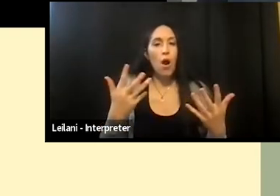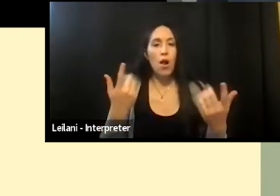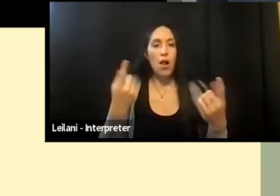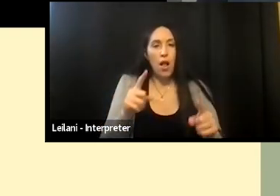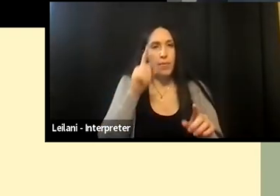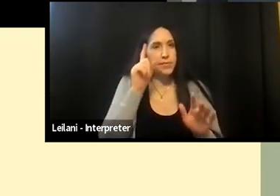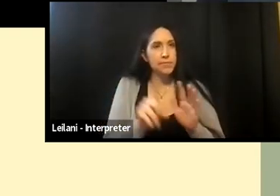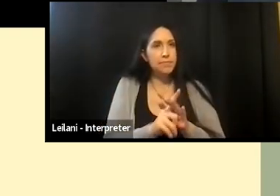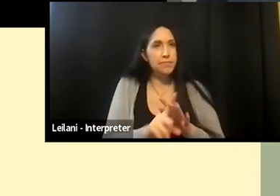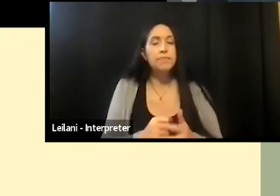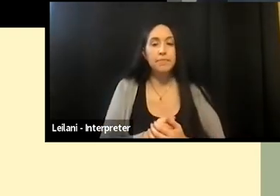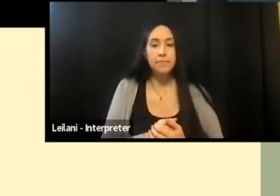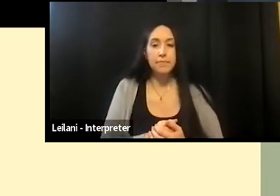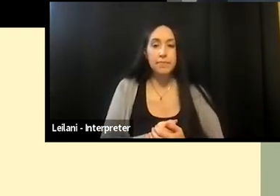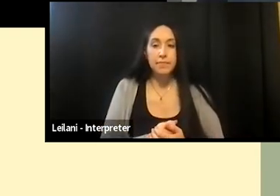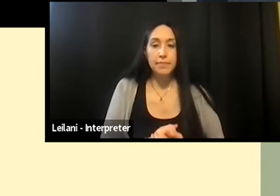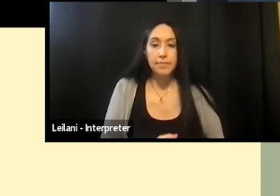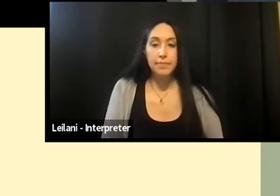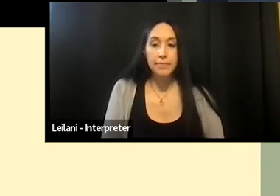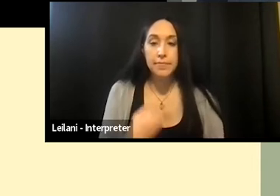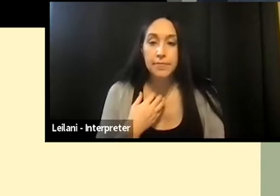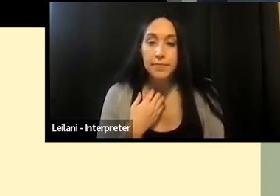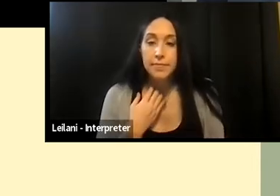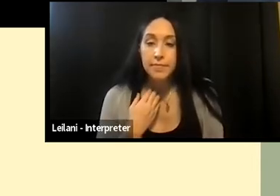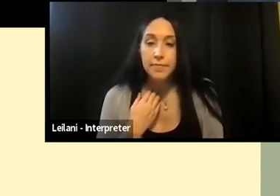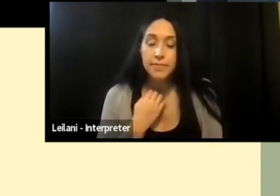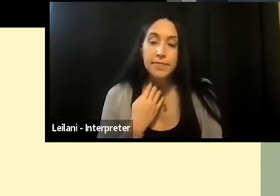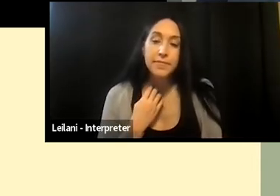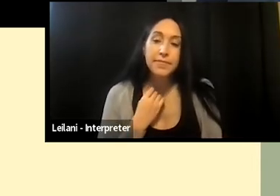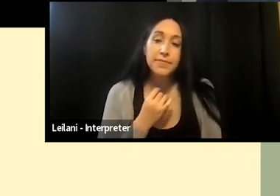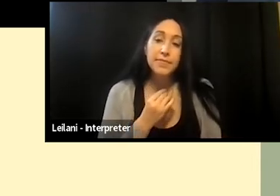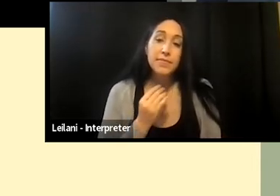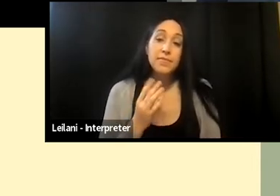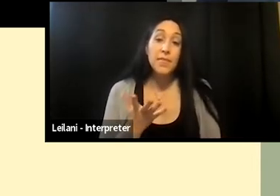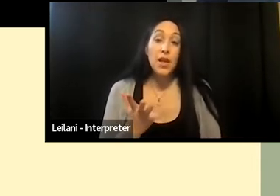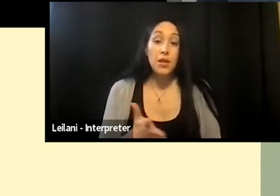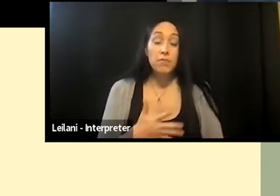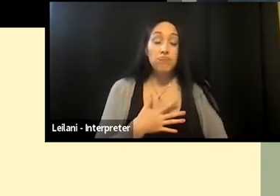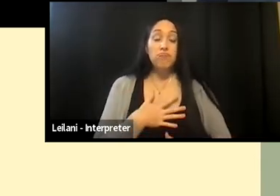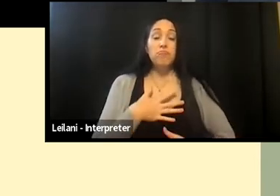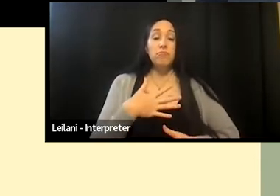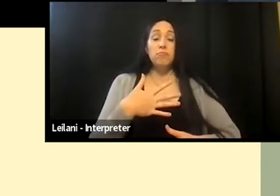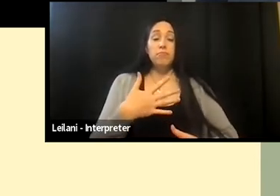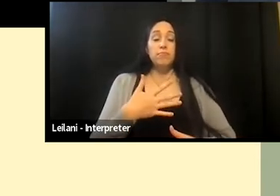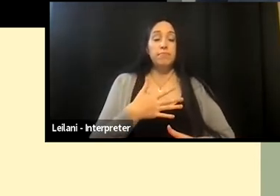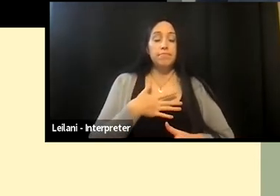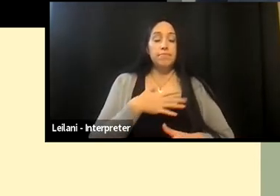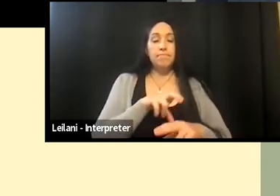and then take a breath and feel yourself sitting in your chair and back in the room together.